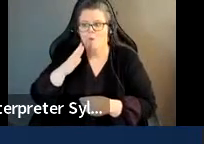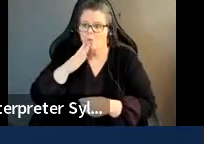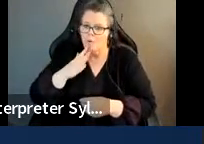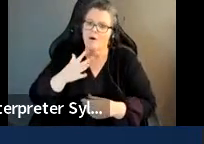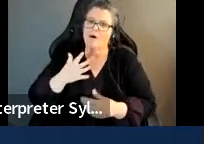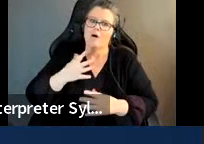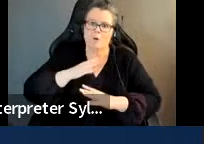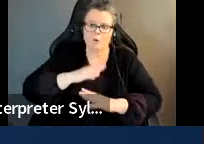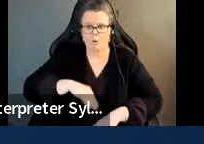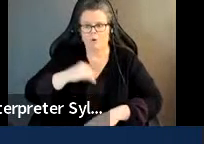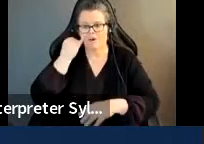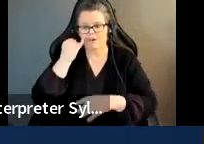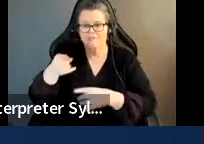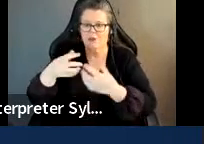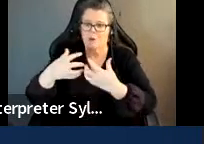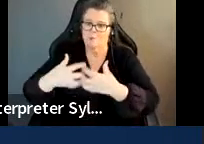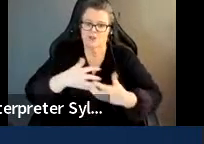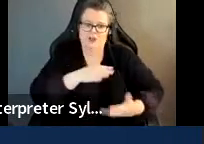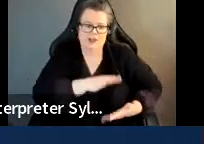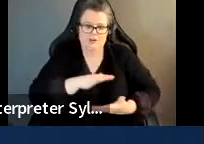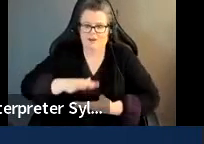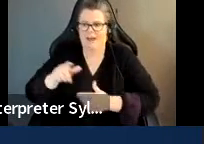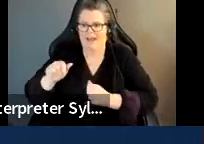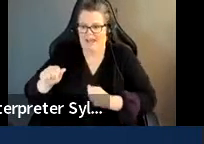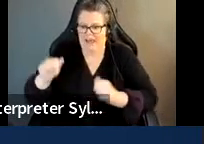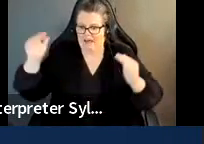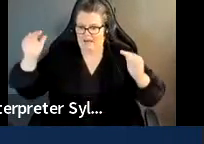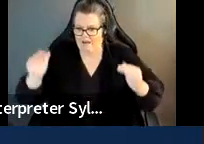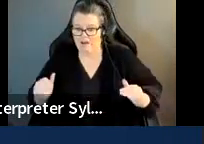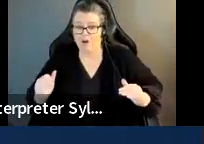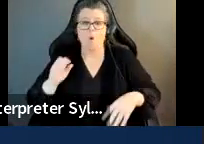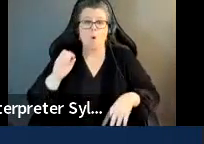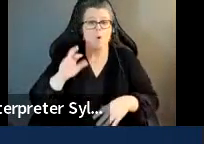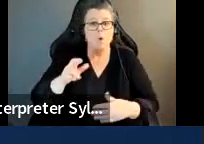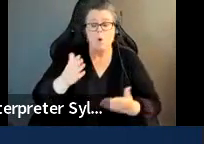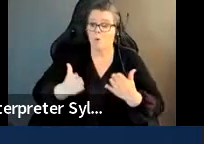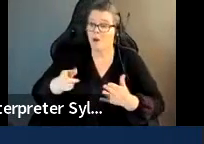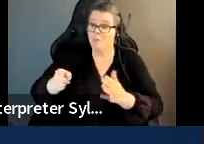And I know maybe somebody that's tall maybe needs it up higher because maybe they are